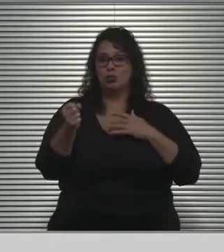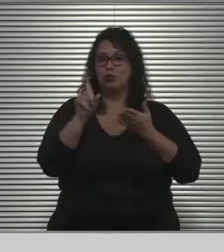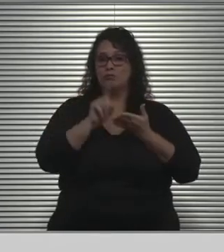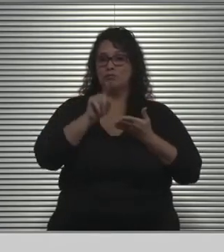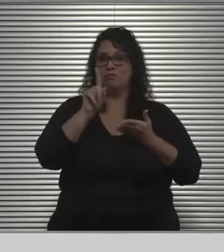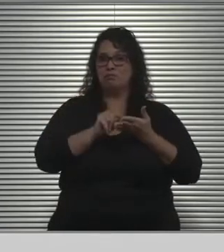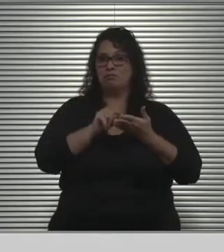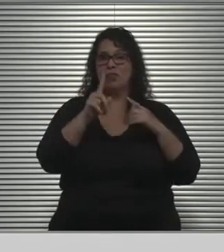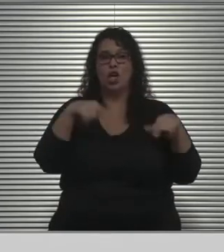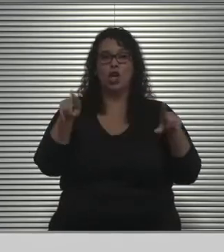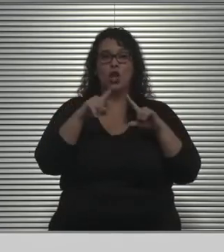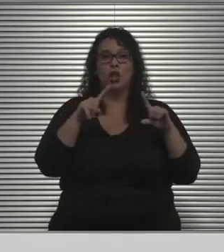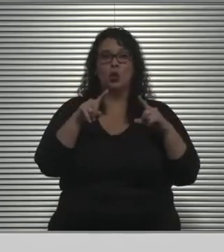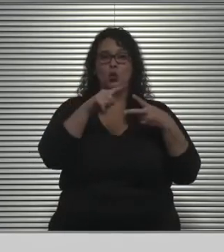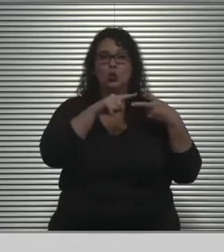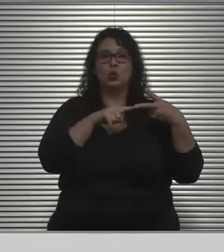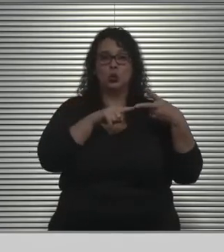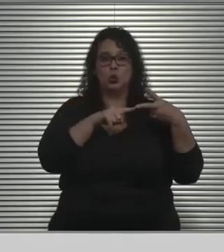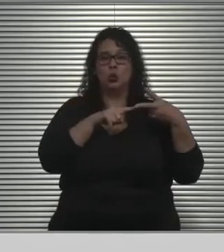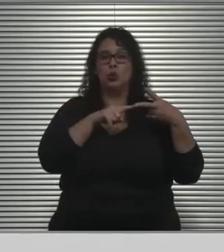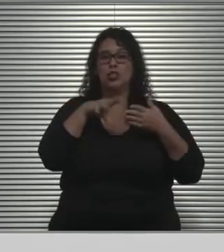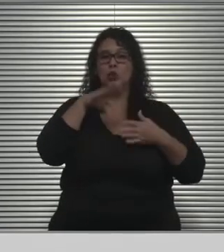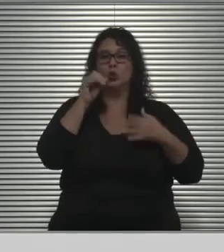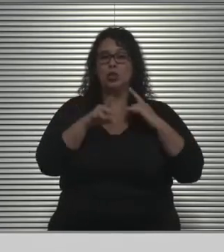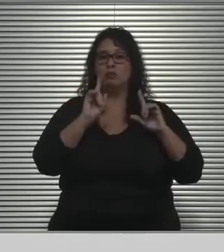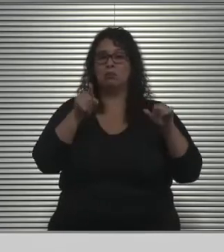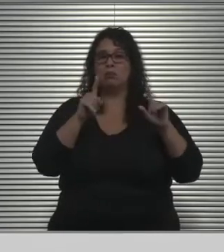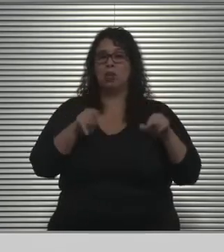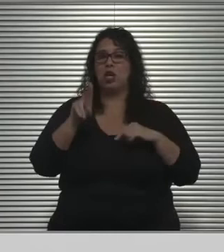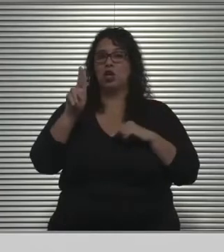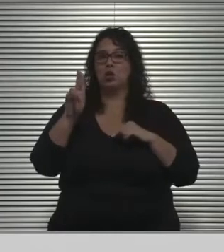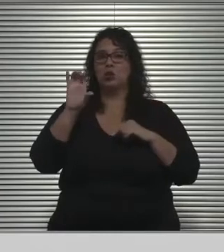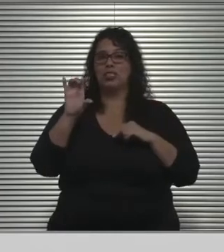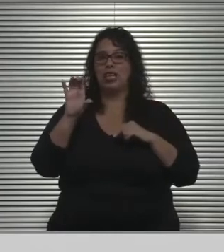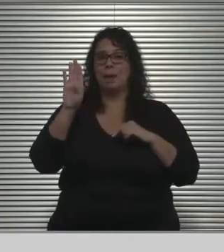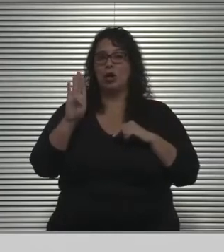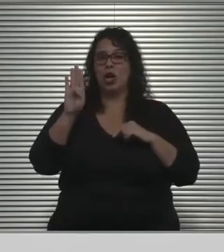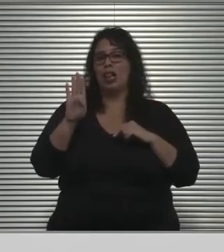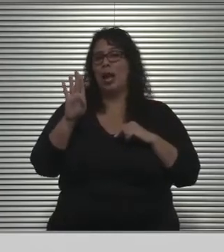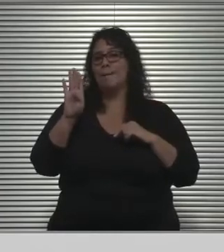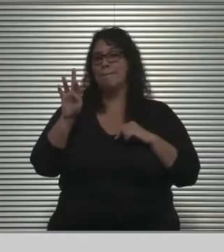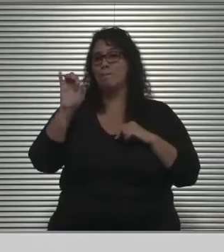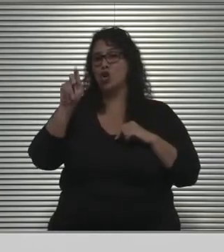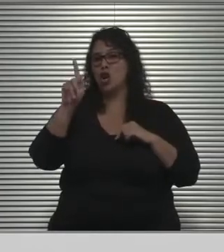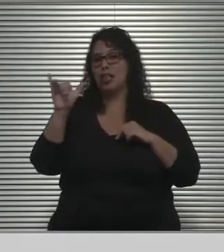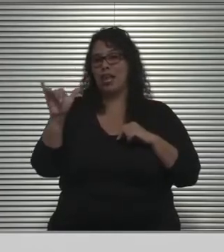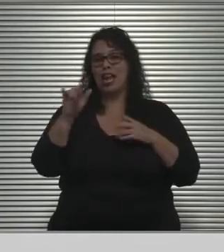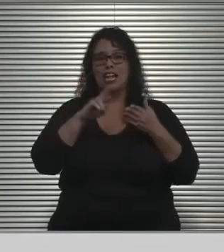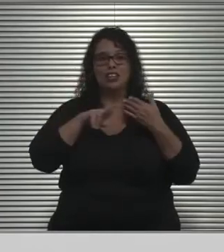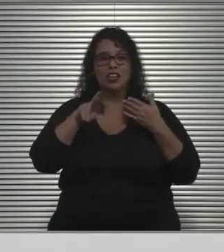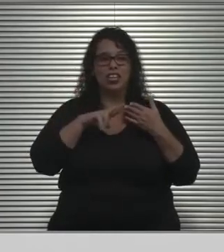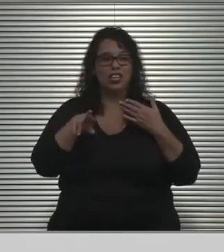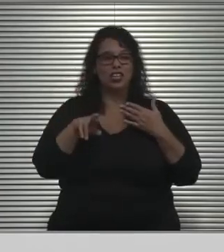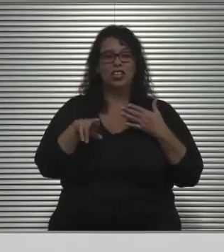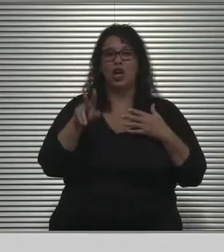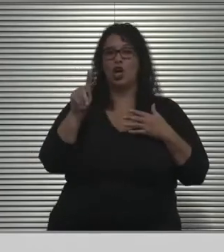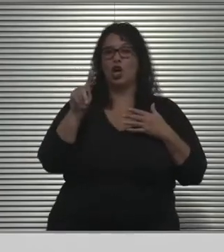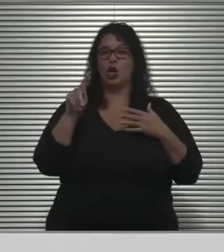Both students now attend UC Berkeley, and get this, here's what they researched. Torres' researched piece is titled